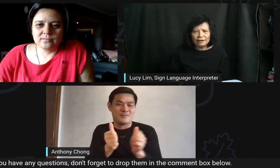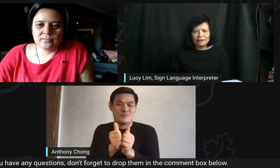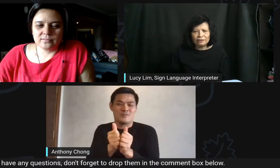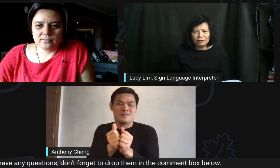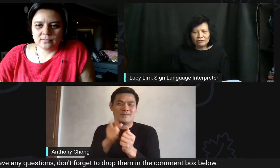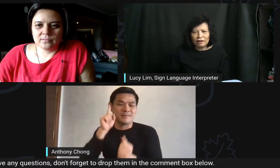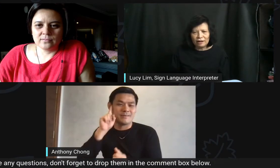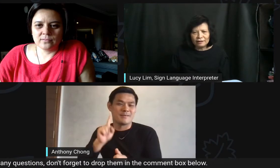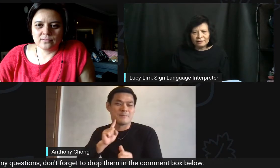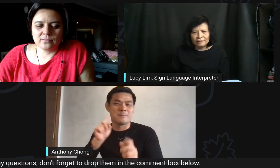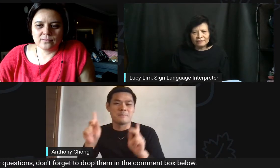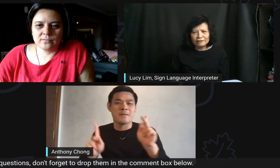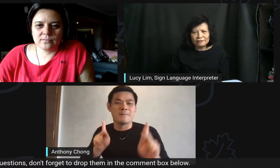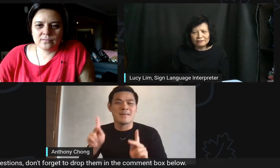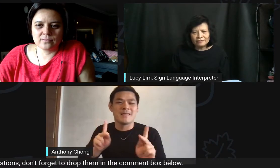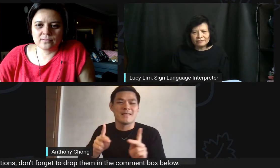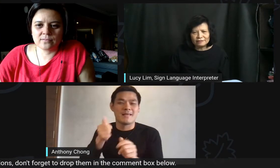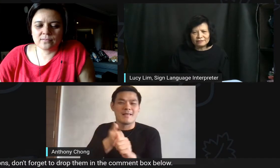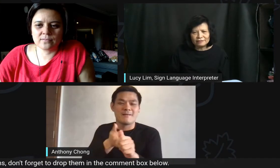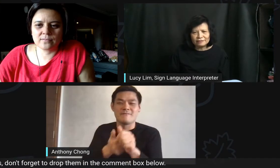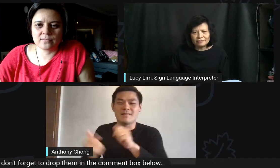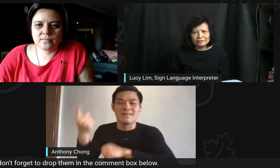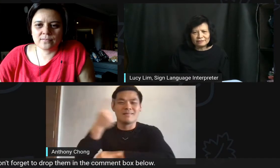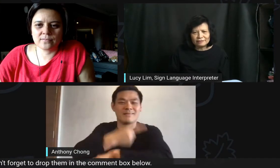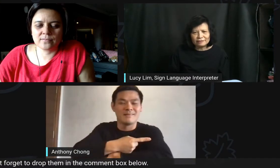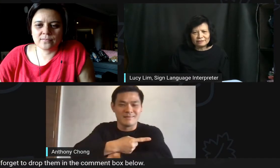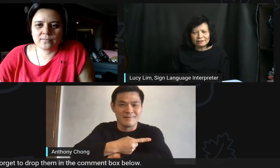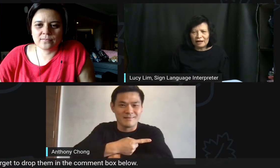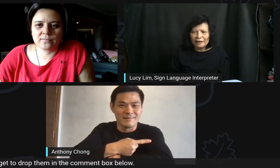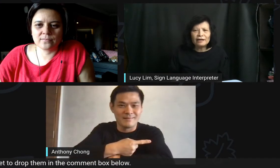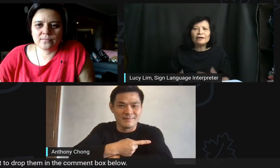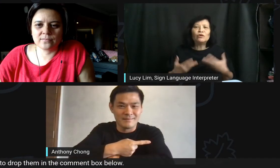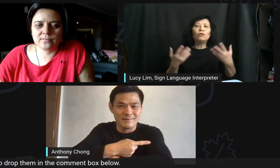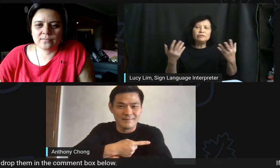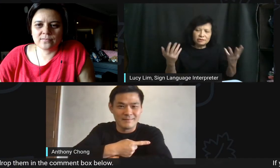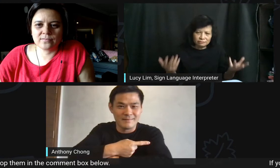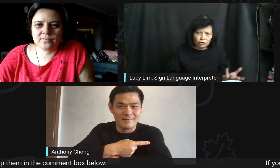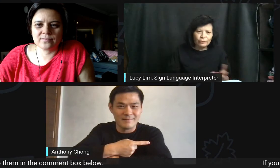you know, I don't communicate